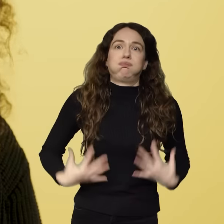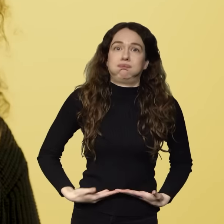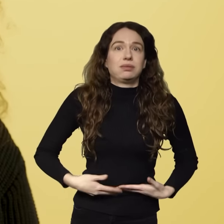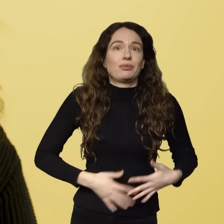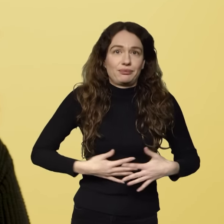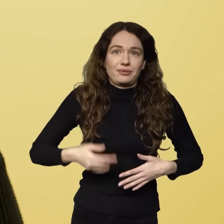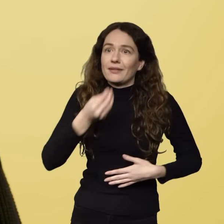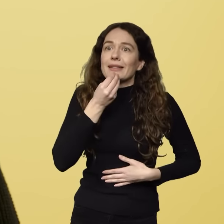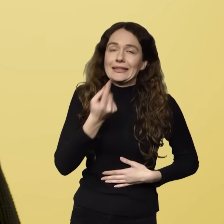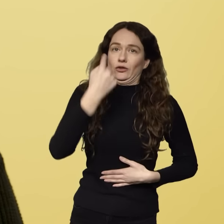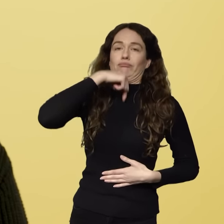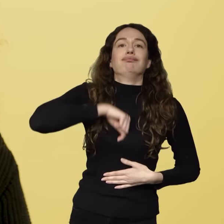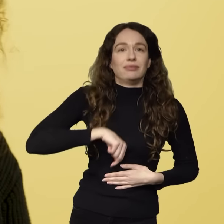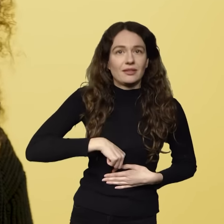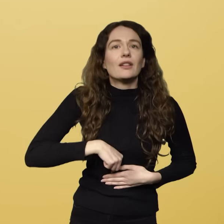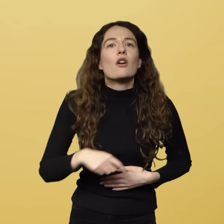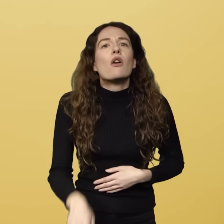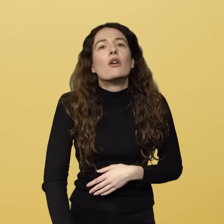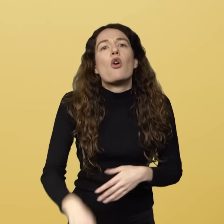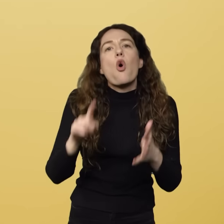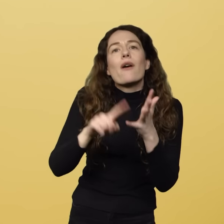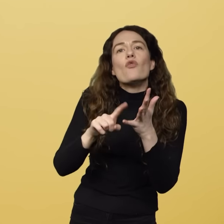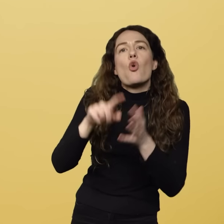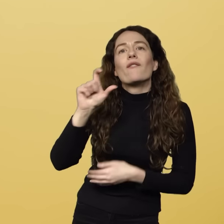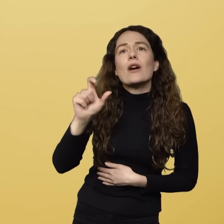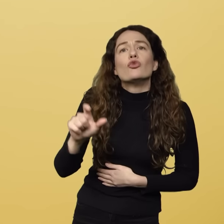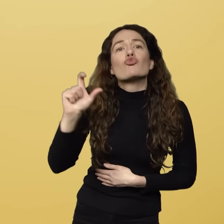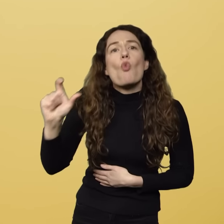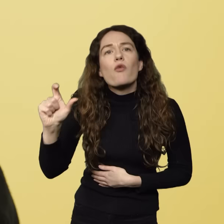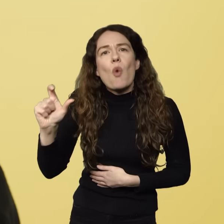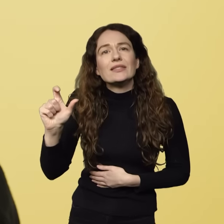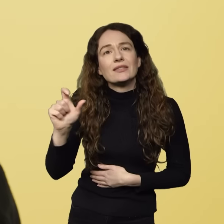Ulcerative colitis and Crohn's disease are non-visible conditions.